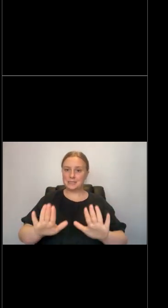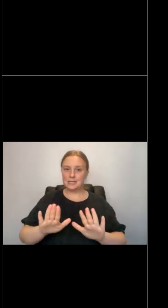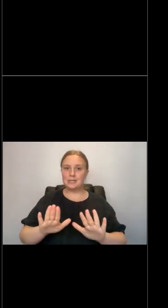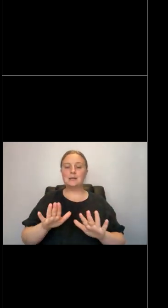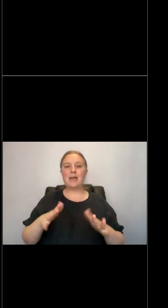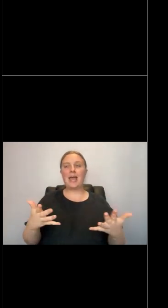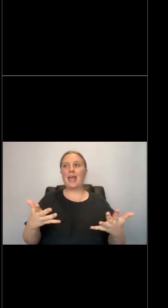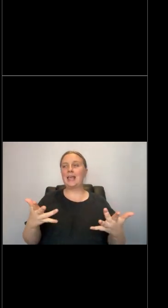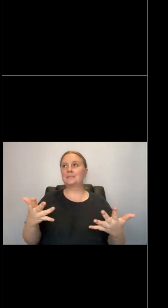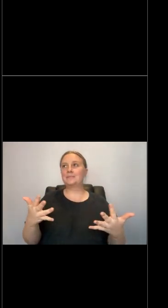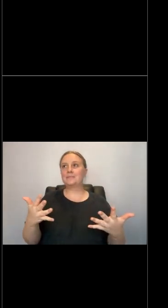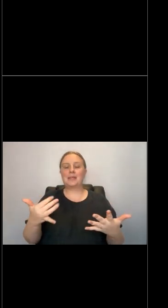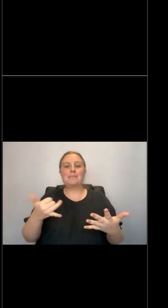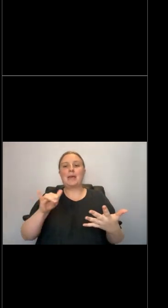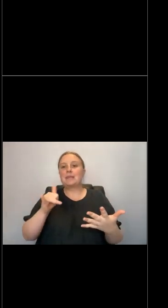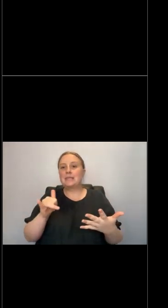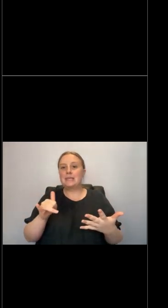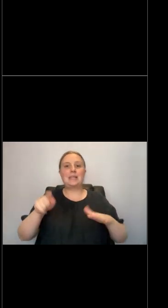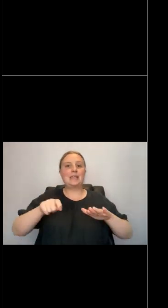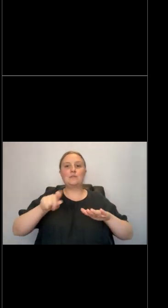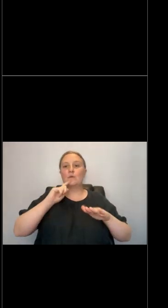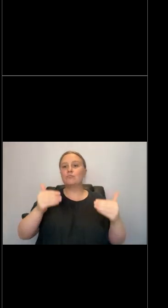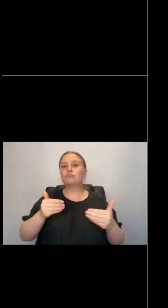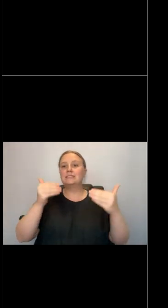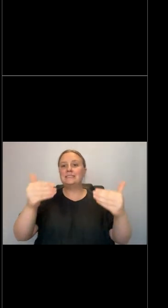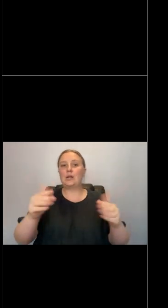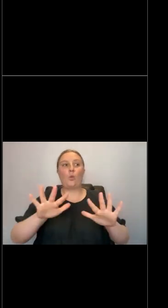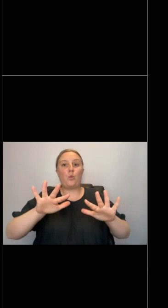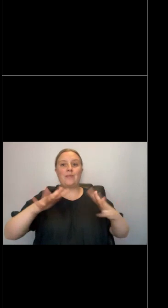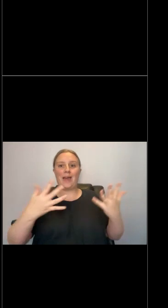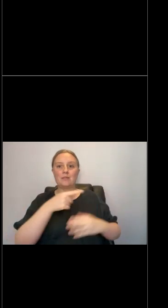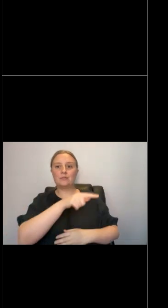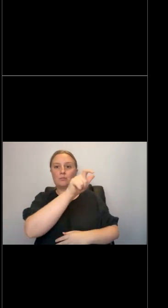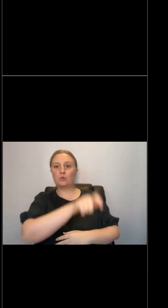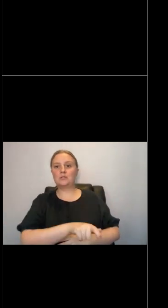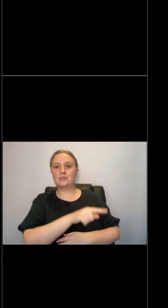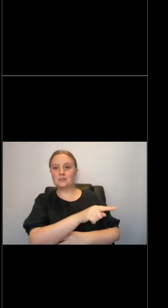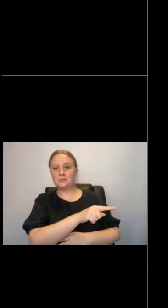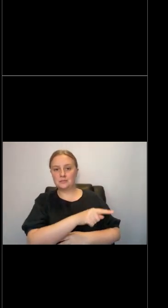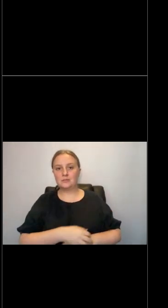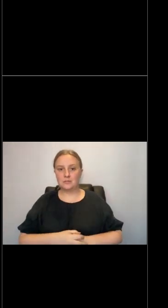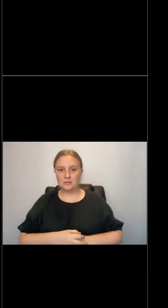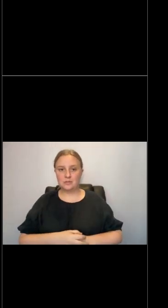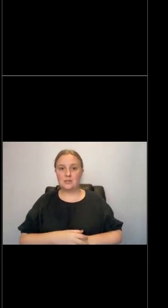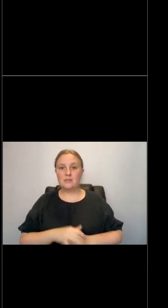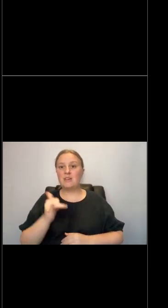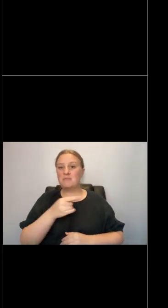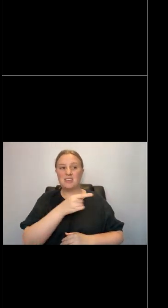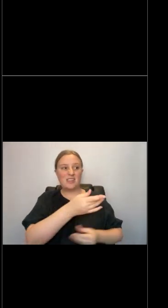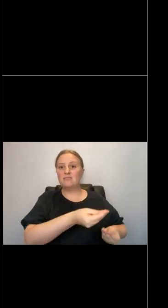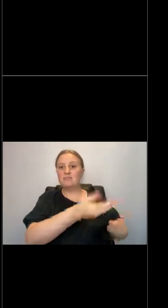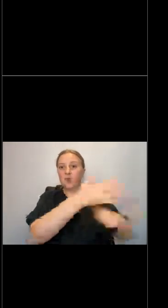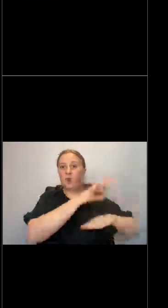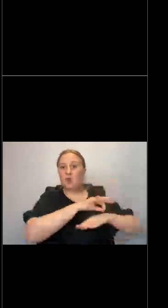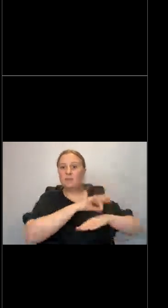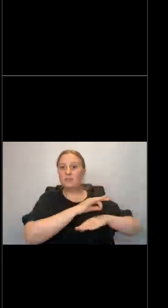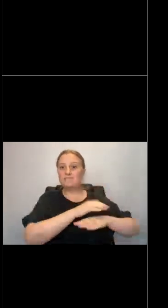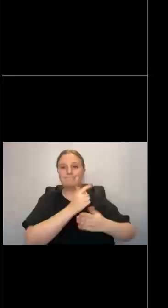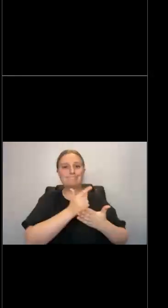a hearing might proceed in someone's absence. So it may be the case that somebody is in hospital and too unwell to appear at the hearing.